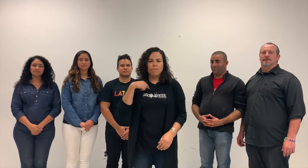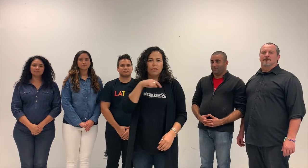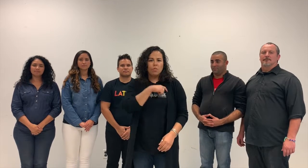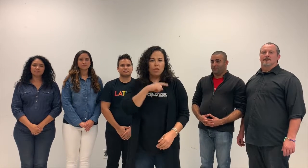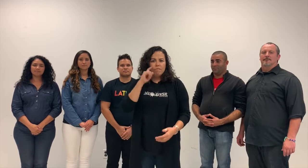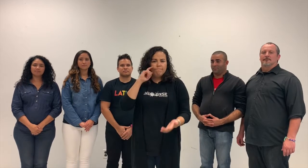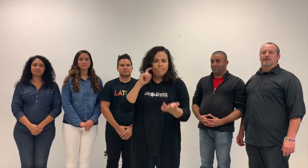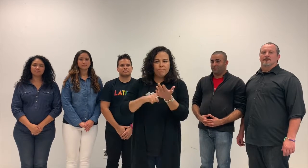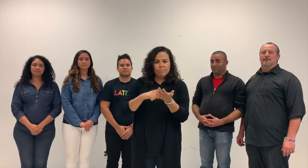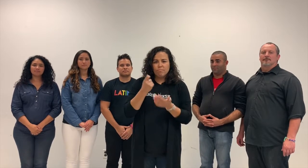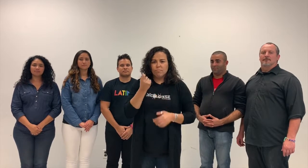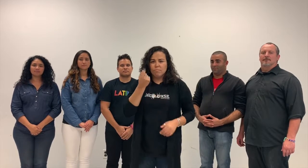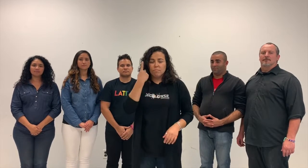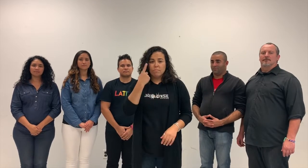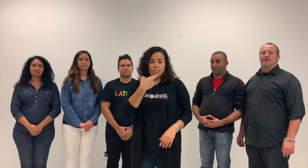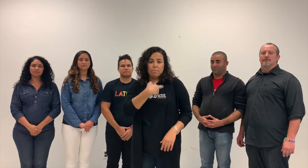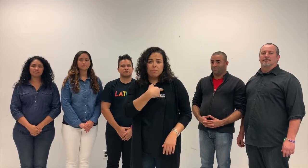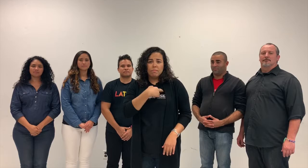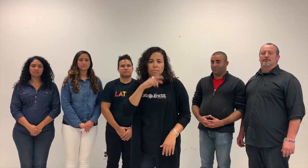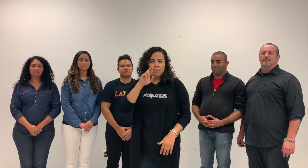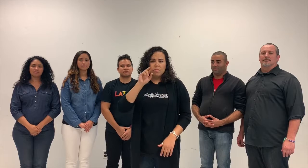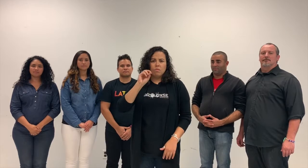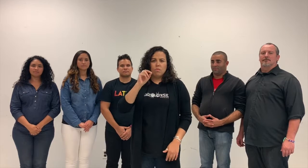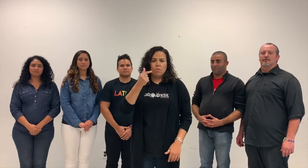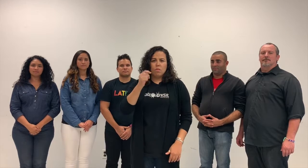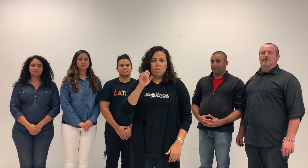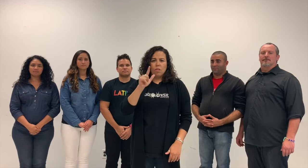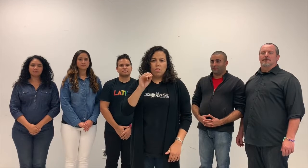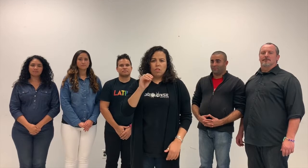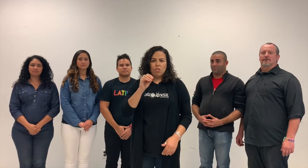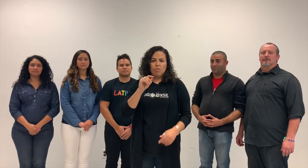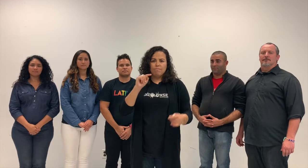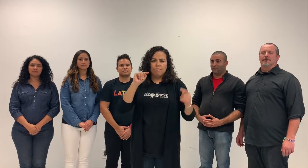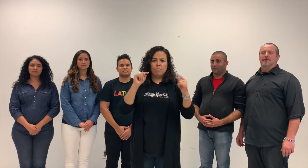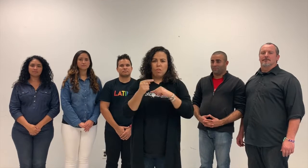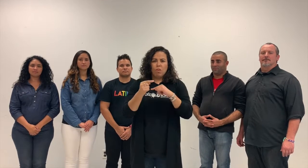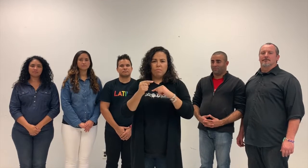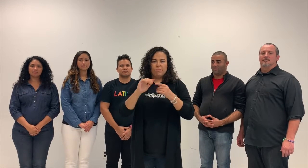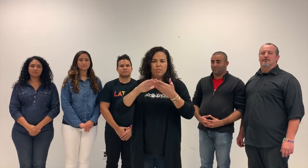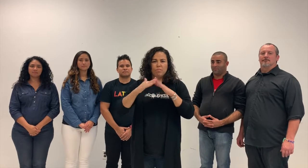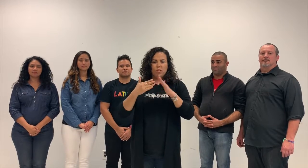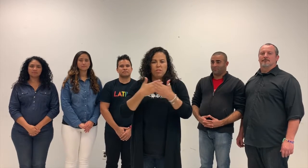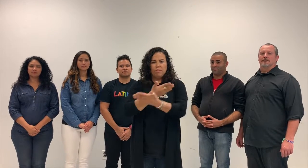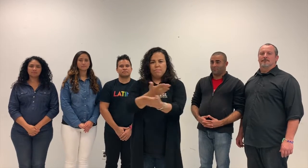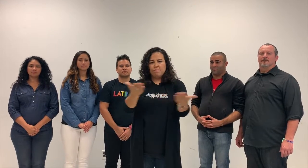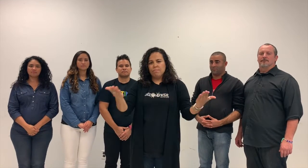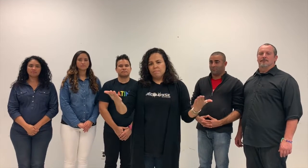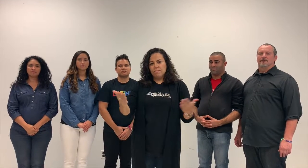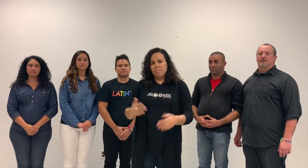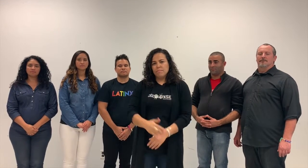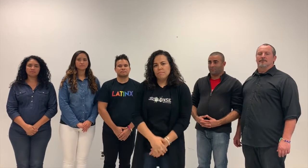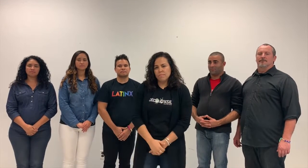We recognize Rogelio harmed our community members.